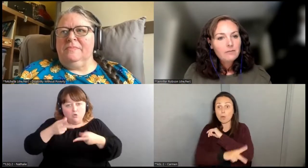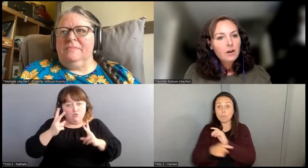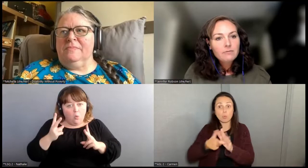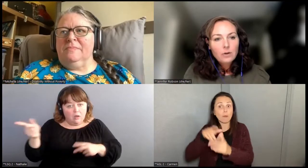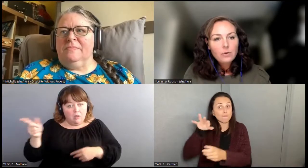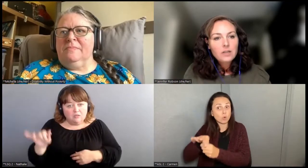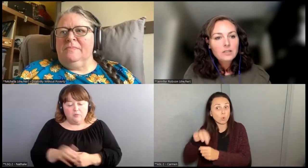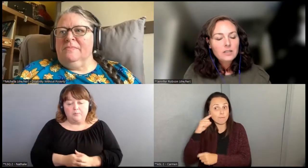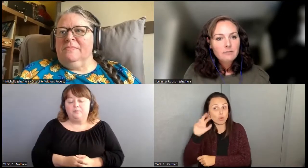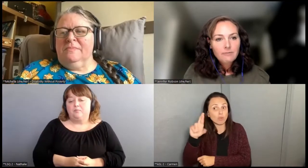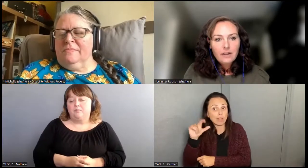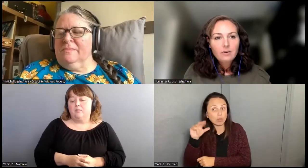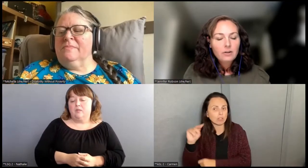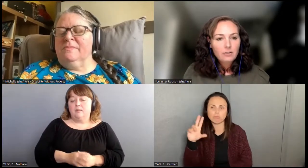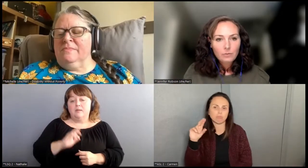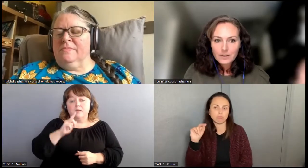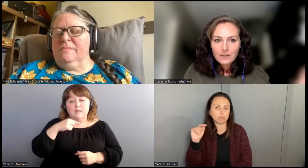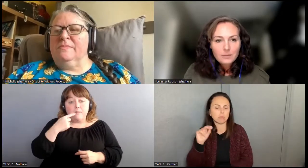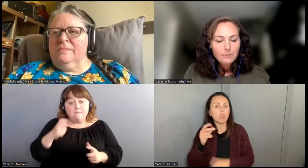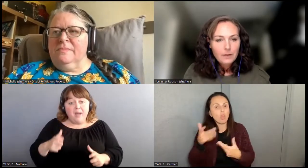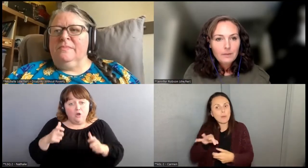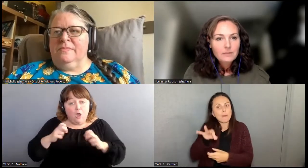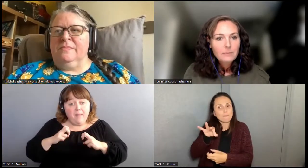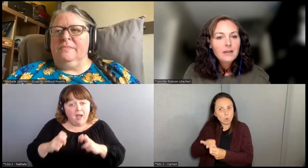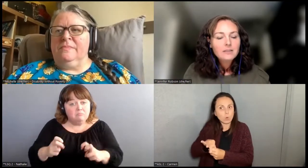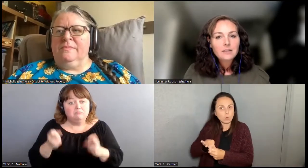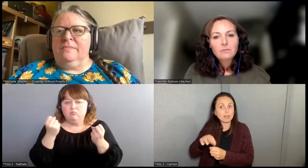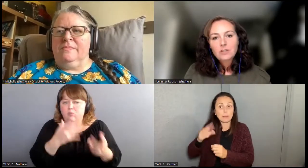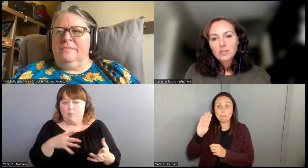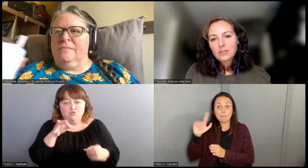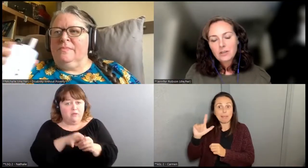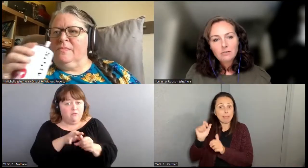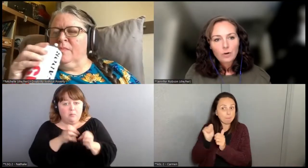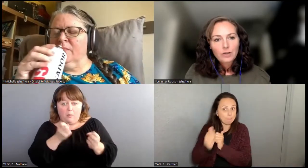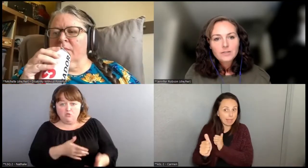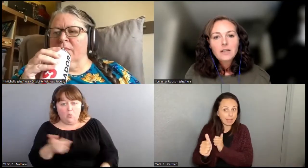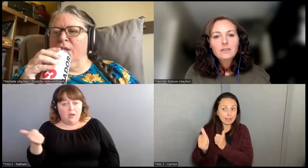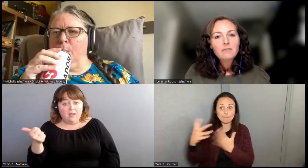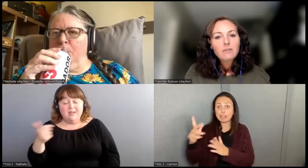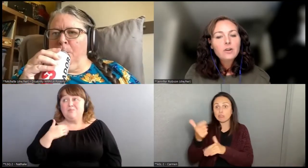THEY ALREADY VOTED IN FAVOUR. ONCE A BILL IS PASSED AND REACHED ROYAL ASSENT, THEY ALREADY